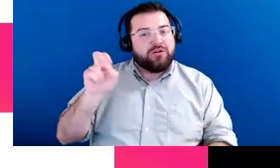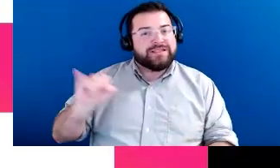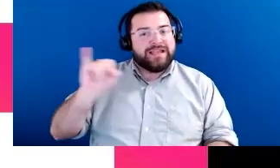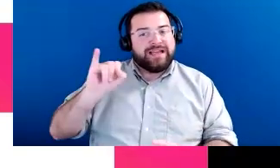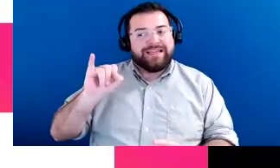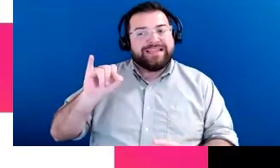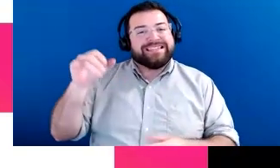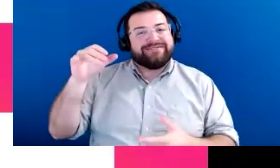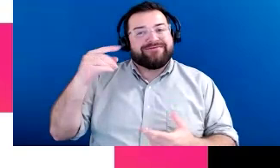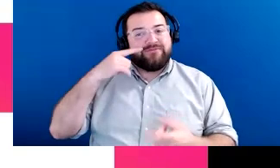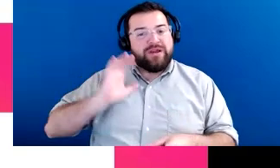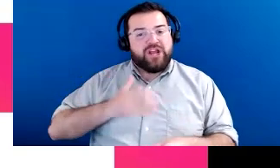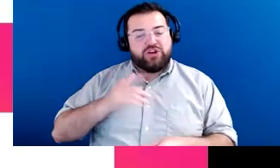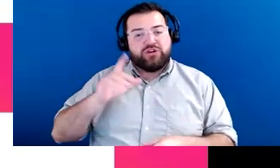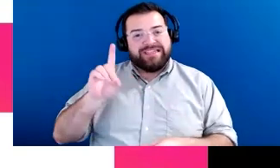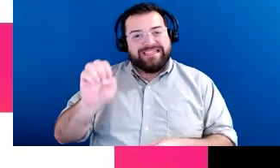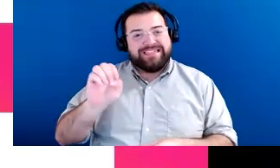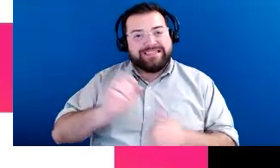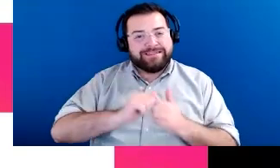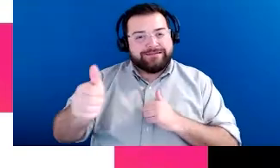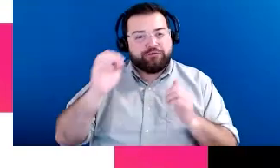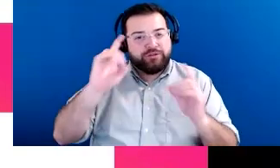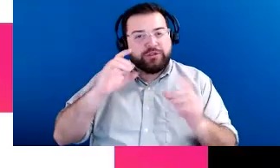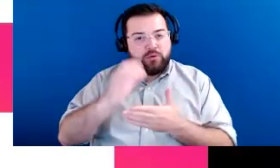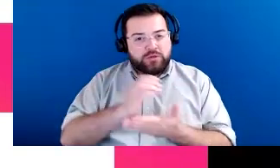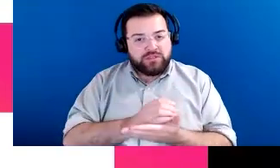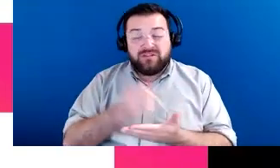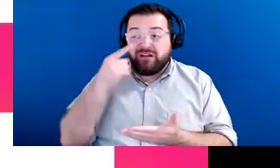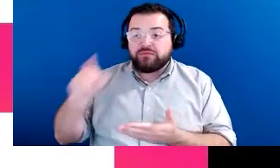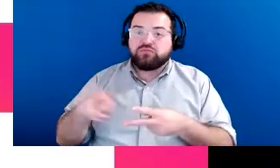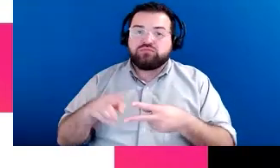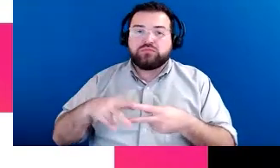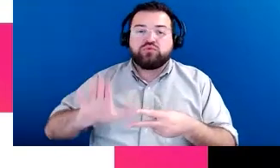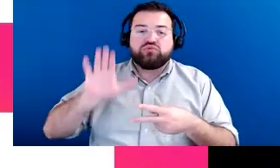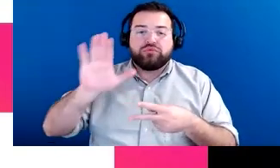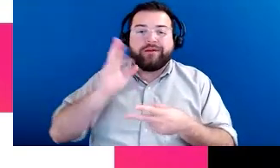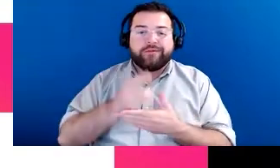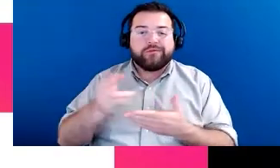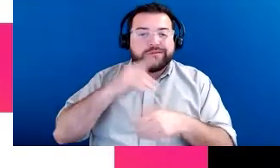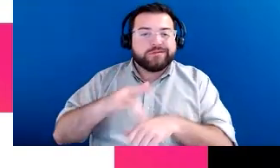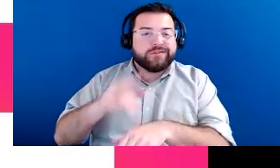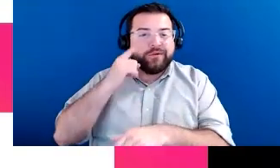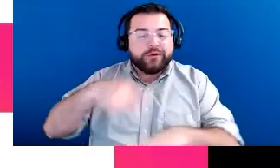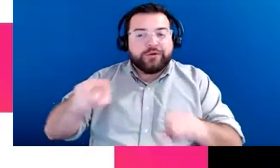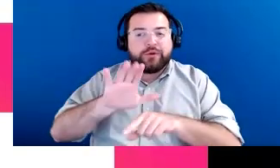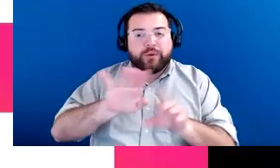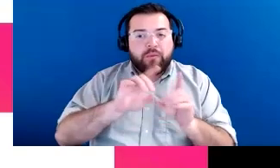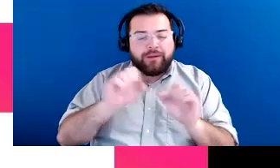And so again, these would be two really good resources for you and your department to have a discussion about.